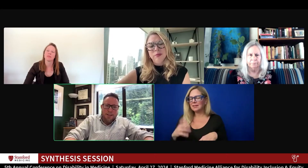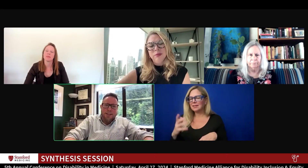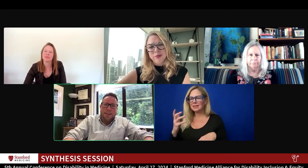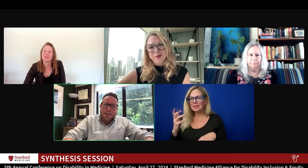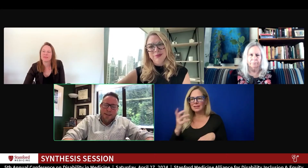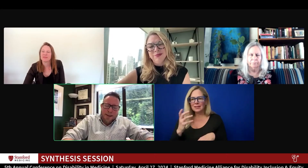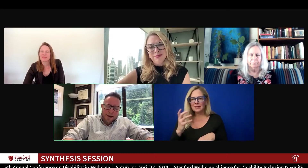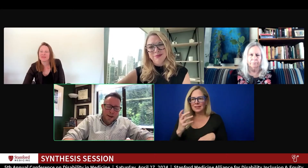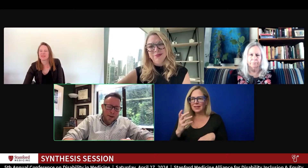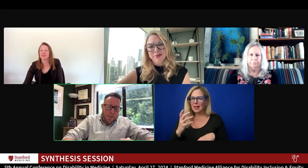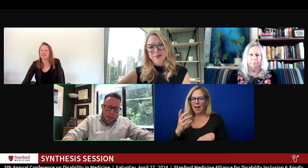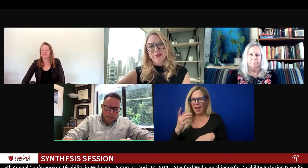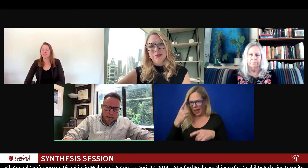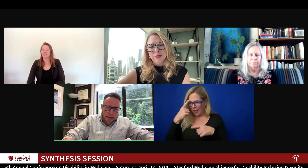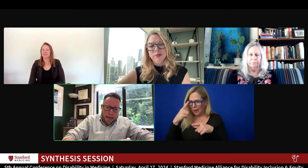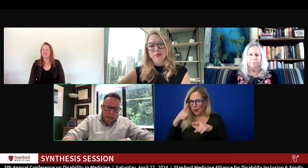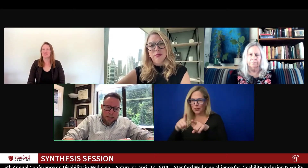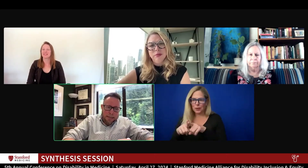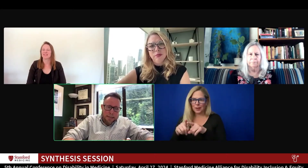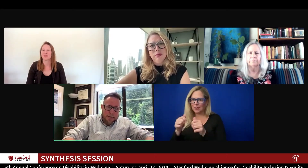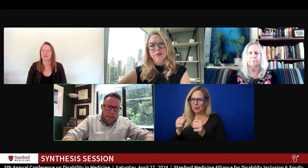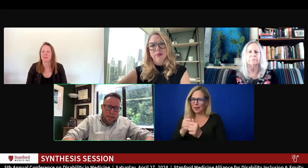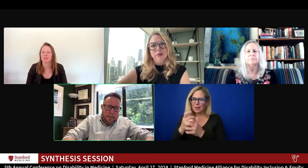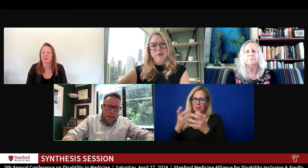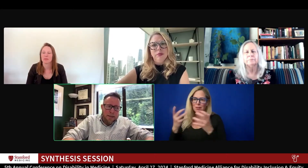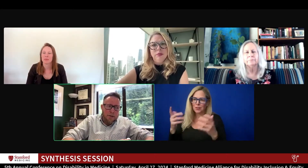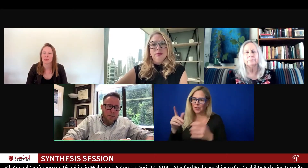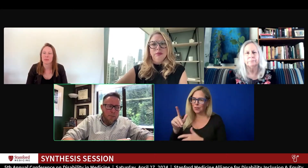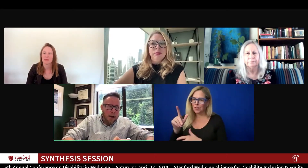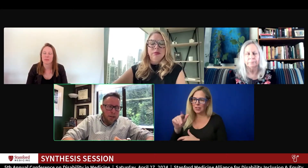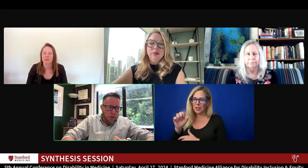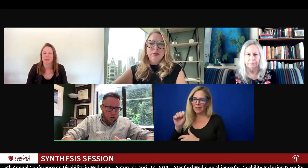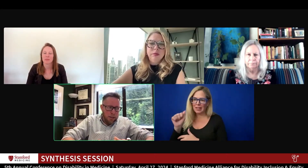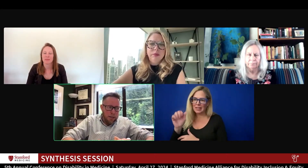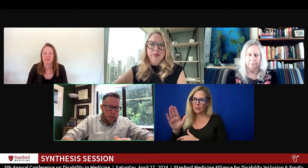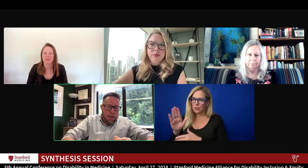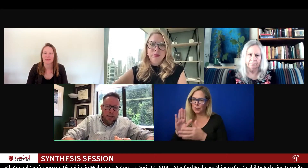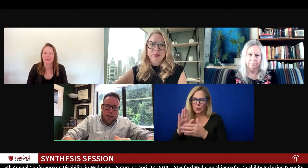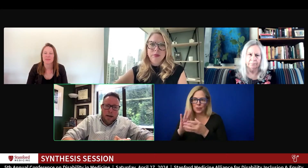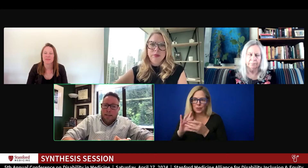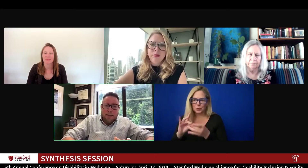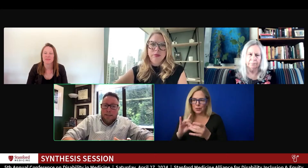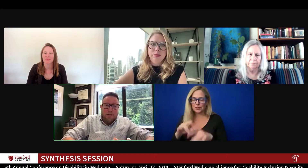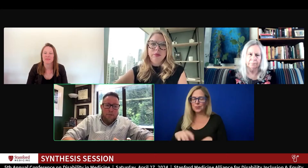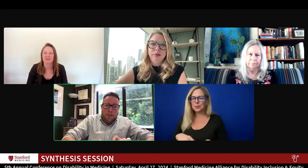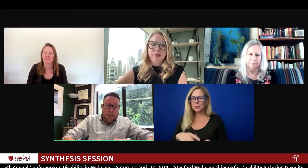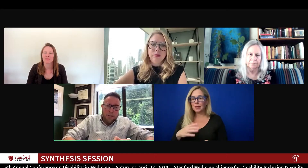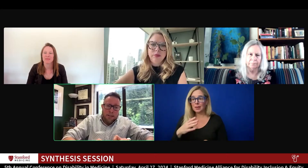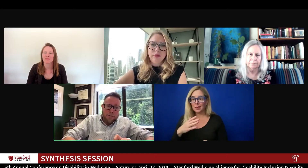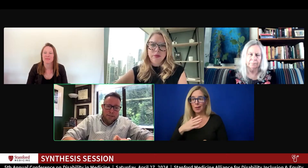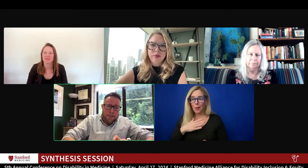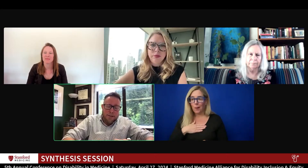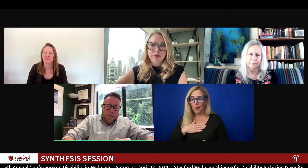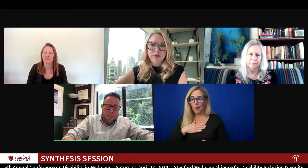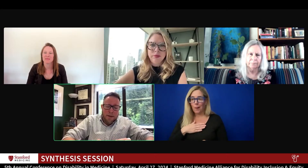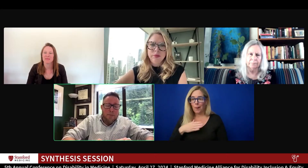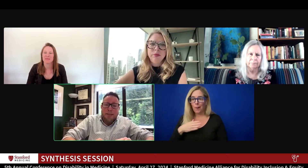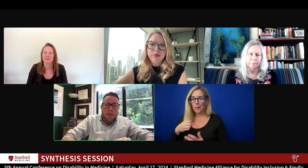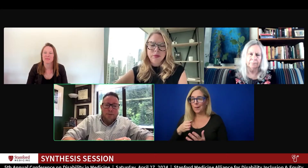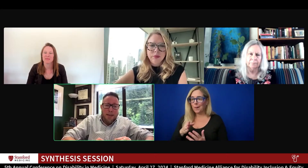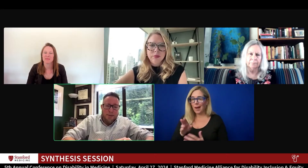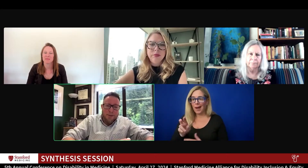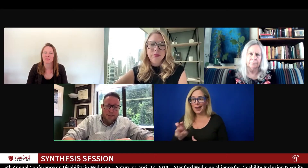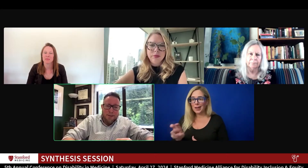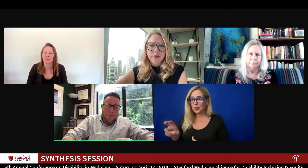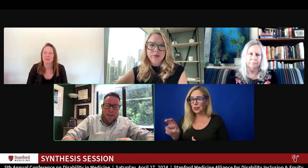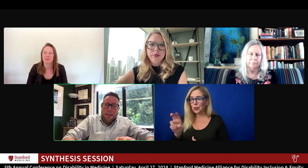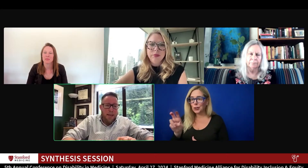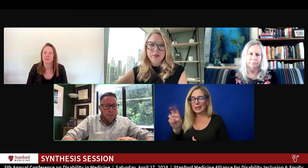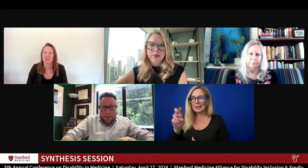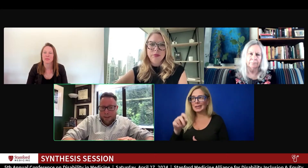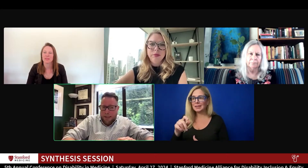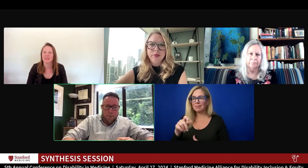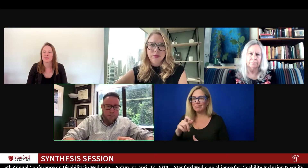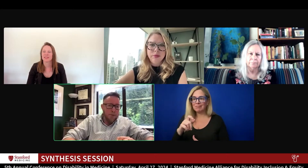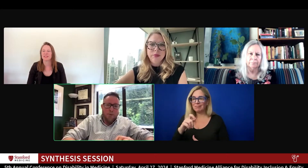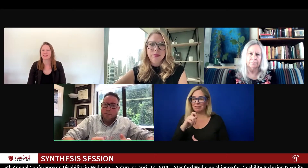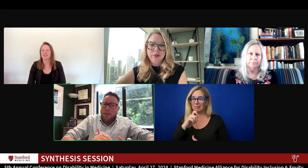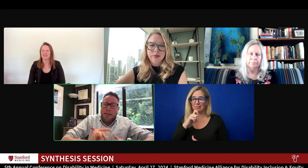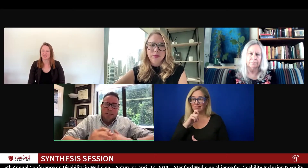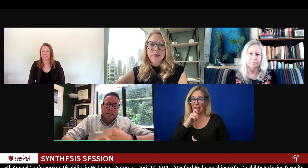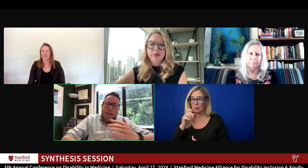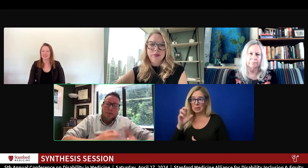Lisa has said. And on my journey, I was not okay with being labeled disabled or